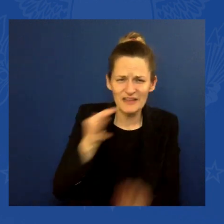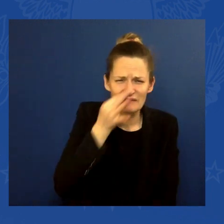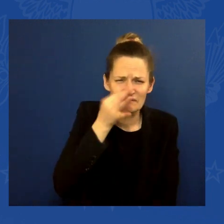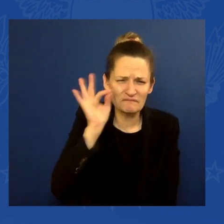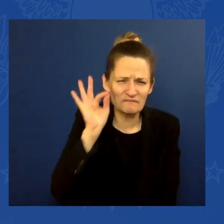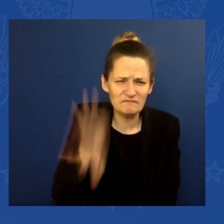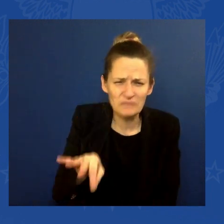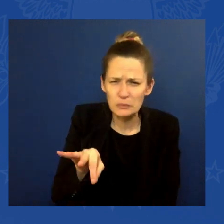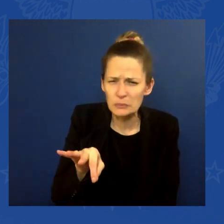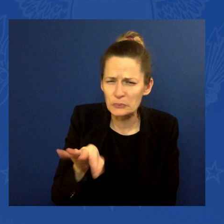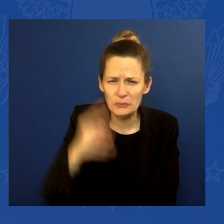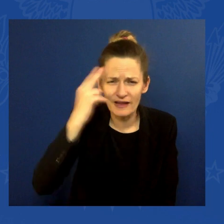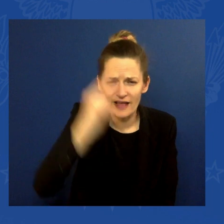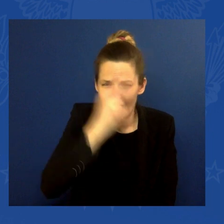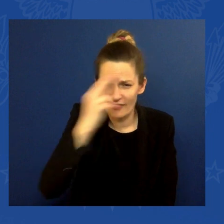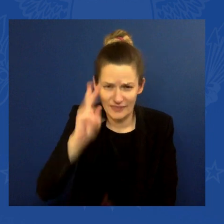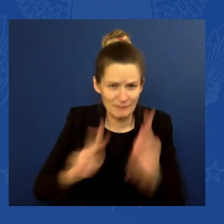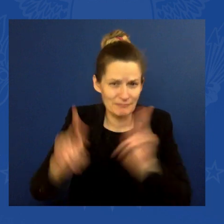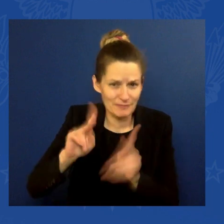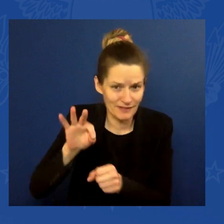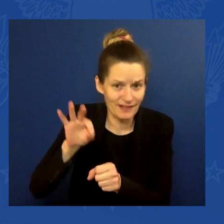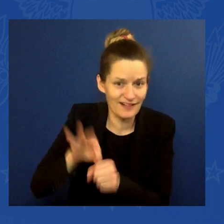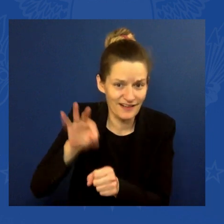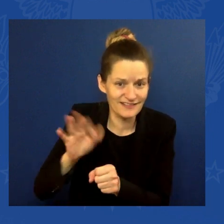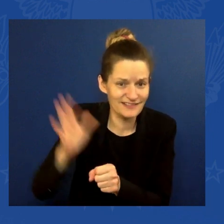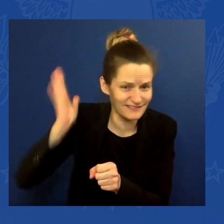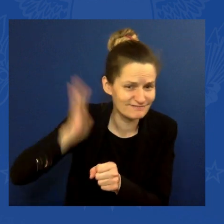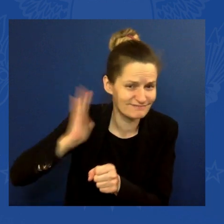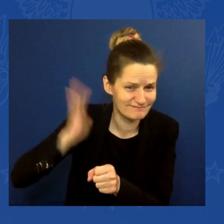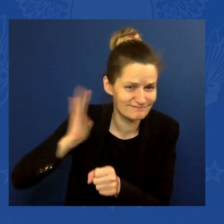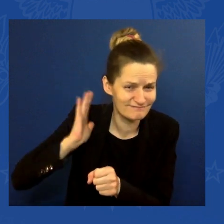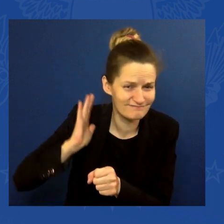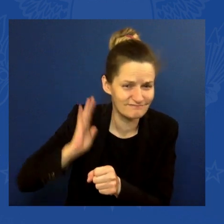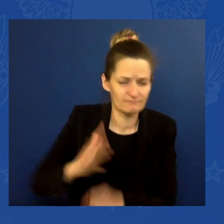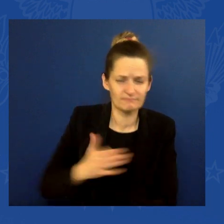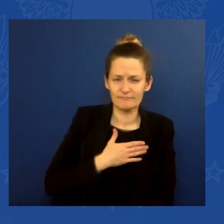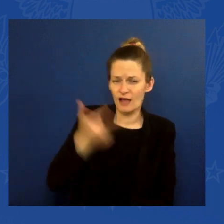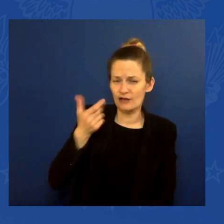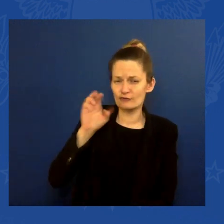You know, we had a -- he had an engineering degree from Lafayette College and the heart of an Irish poet.